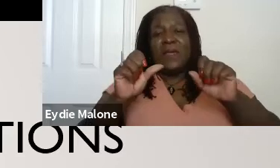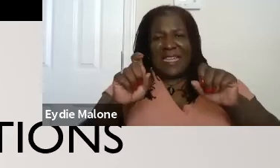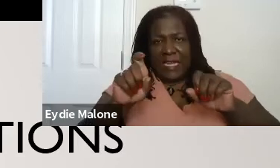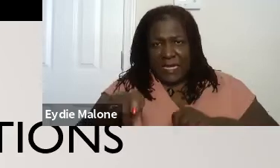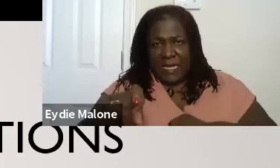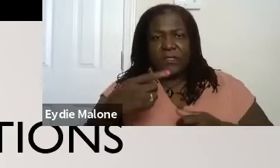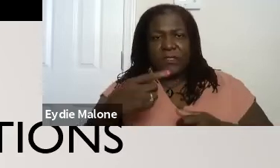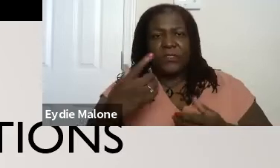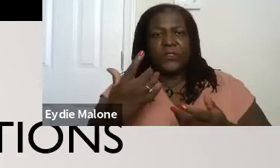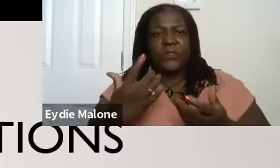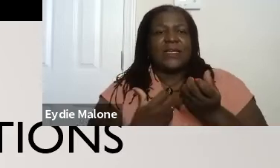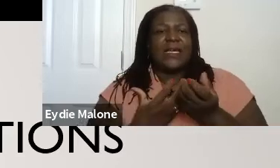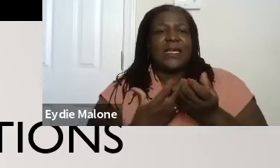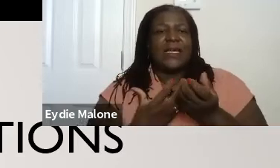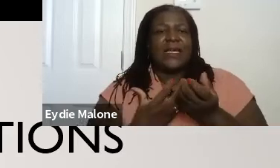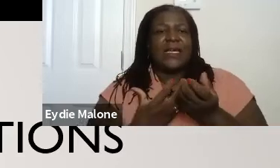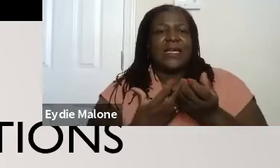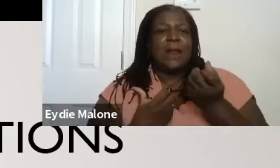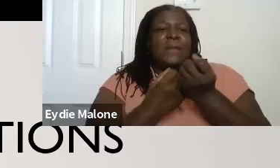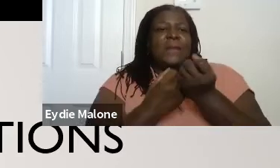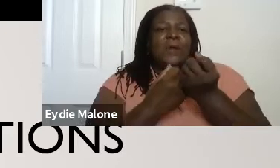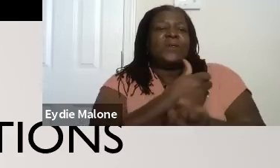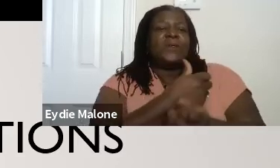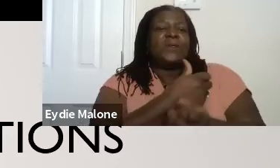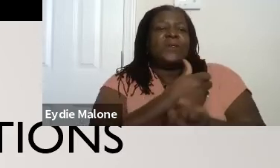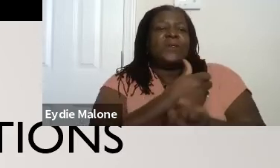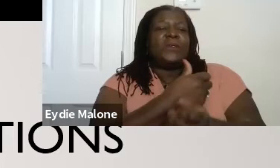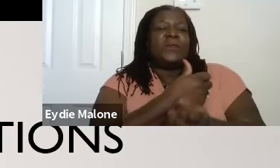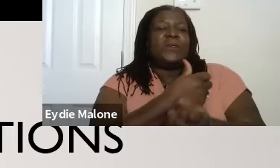a booster shot at this time. You'll notice pregnant women especially on this list. We've